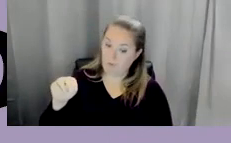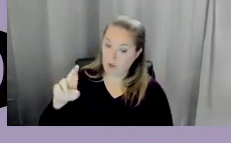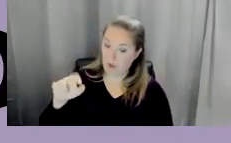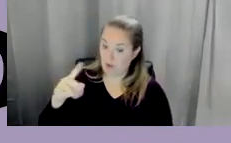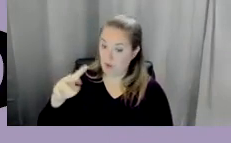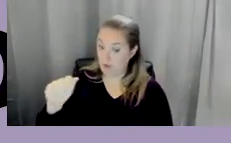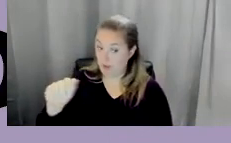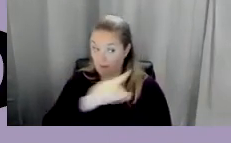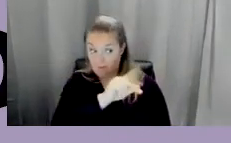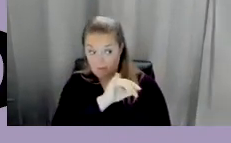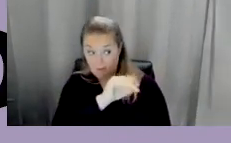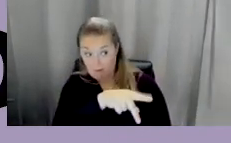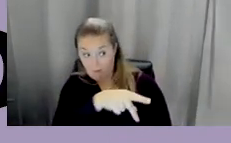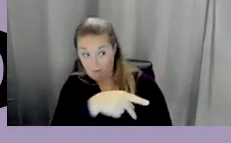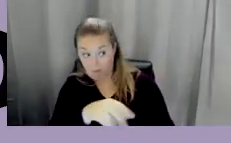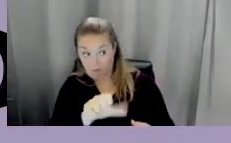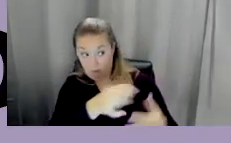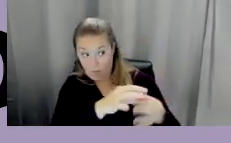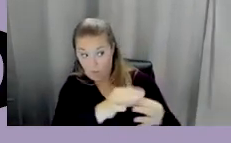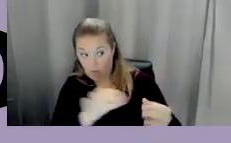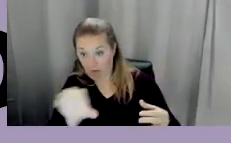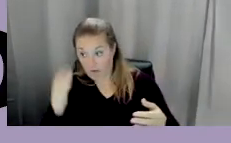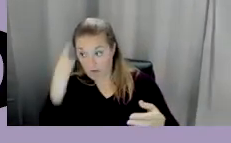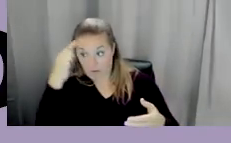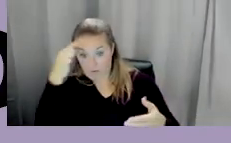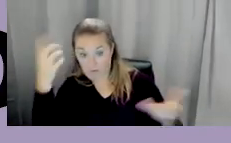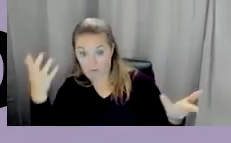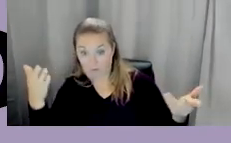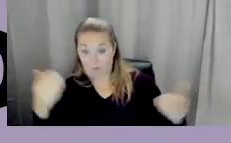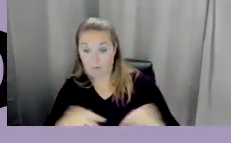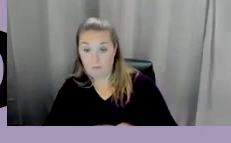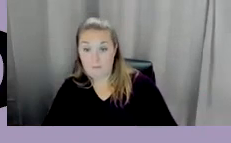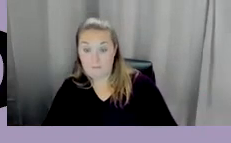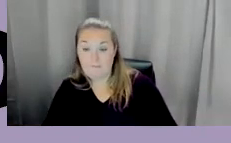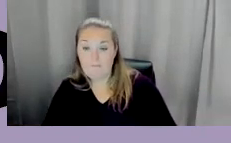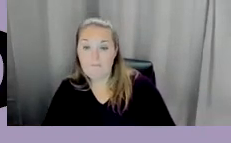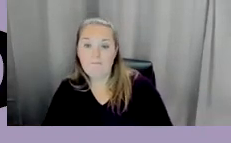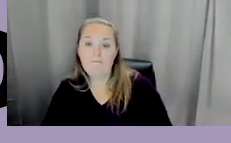COMMUNITY MEMBERS TO BE ASSESSED